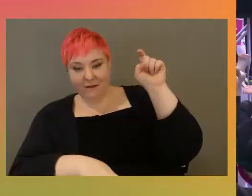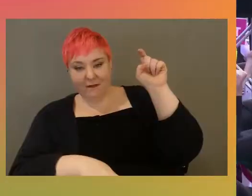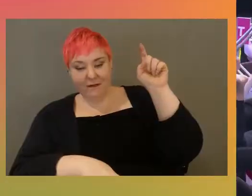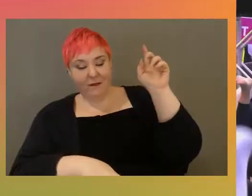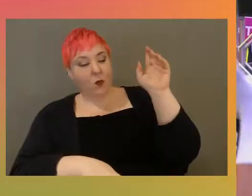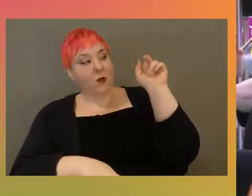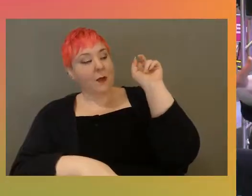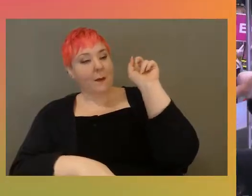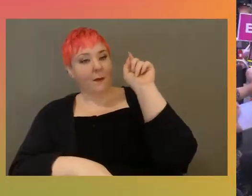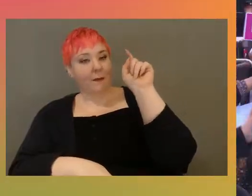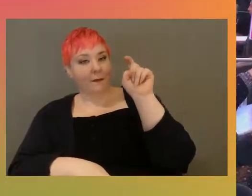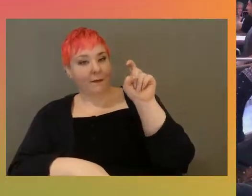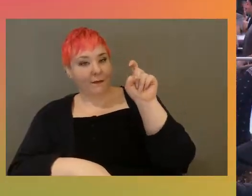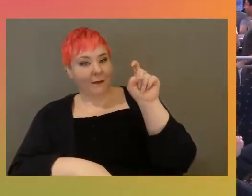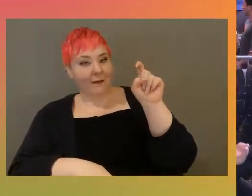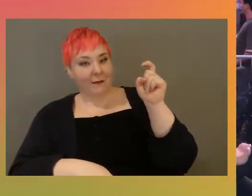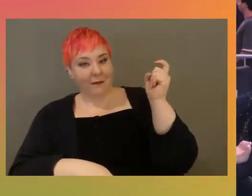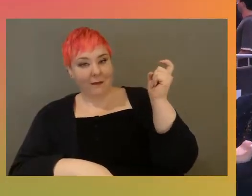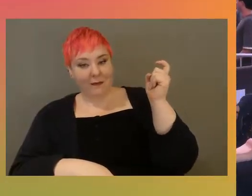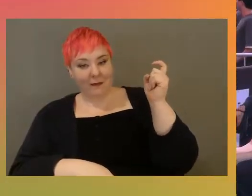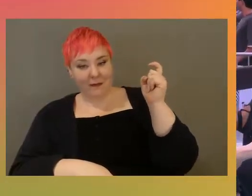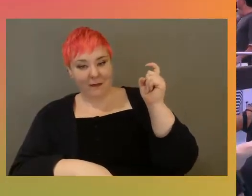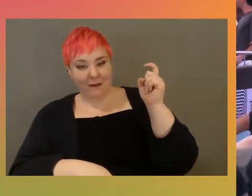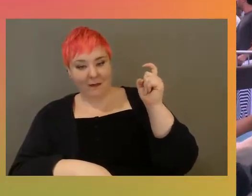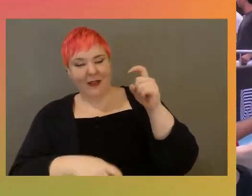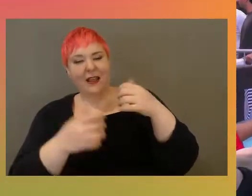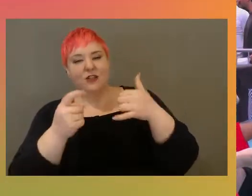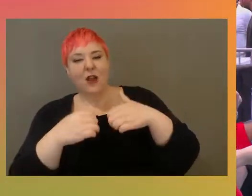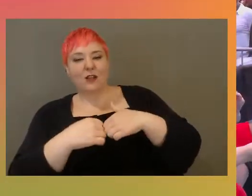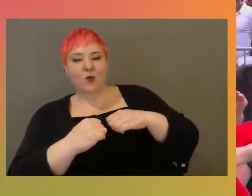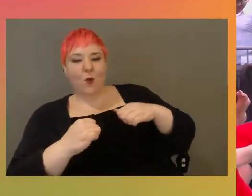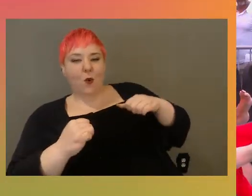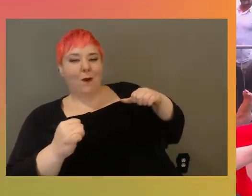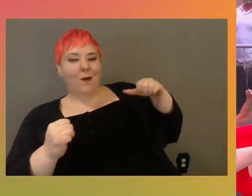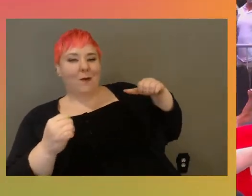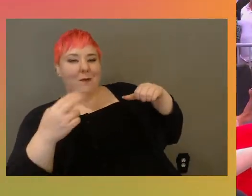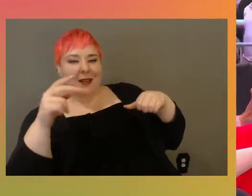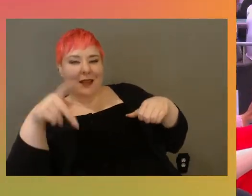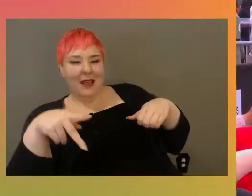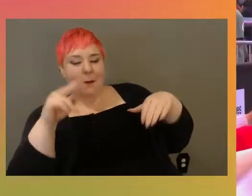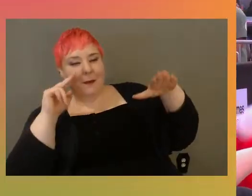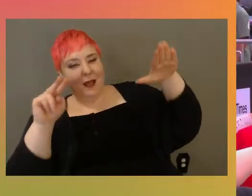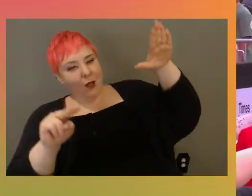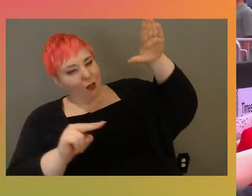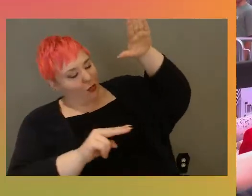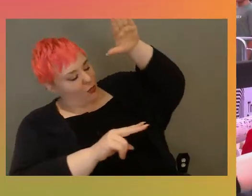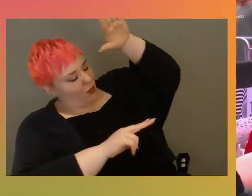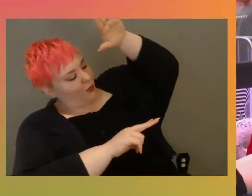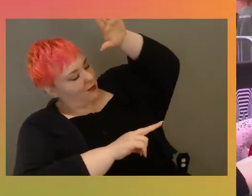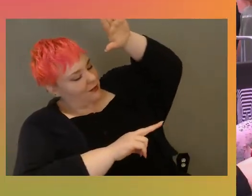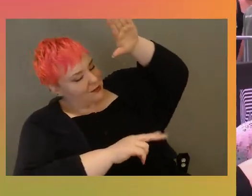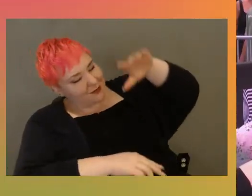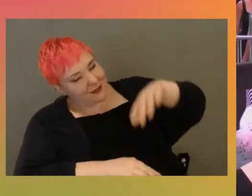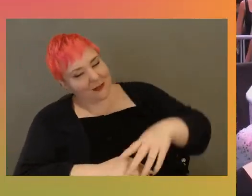LIFT YOUR LEFT LEG INTO THE AIR.